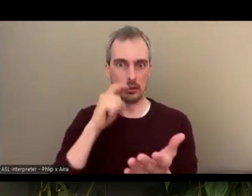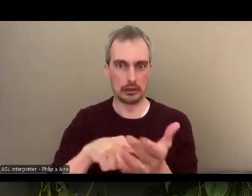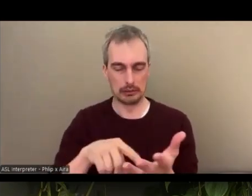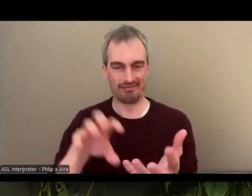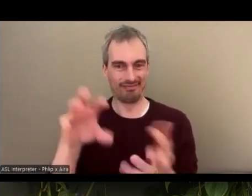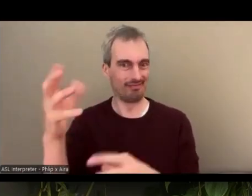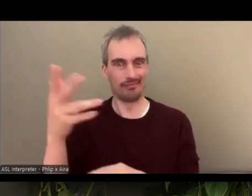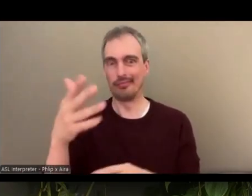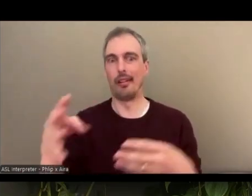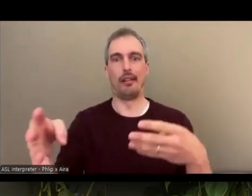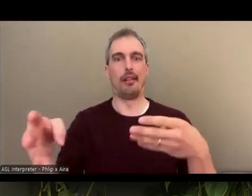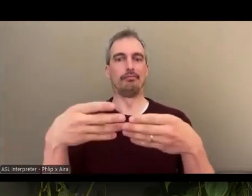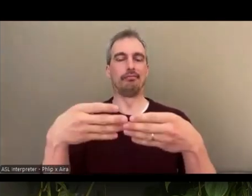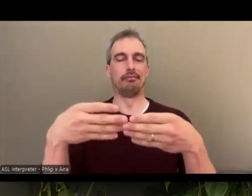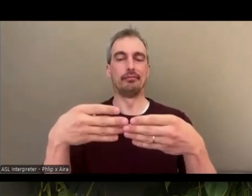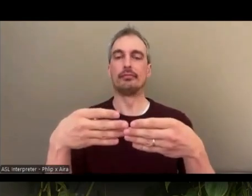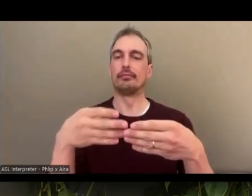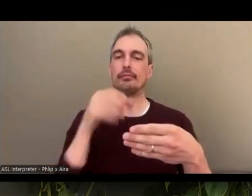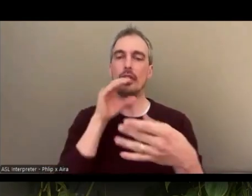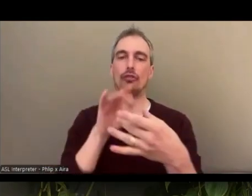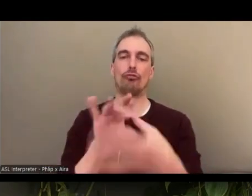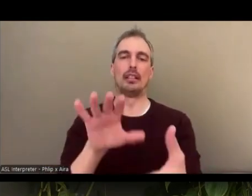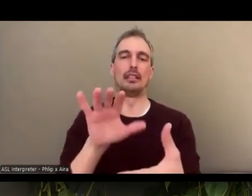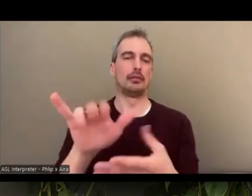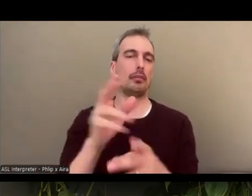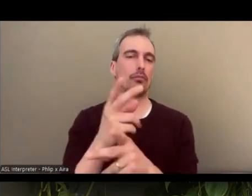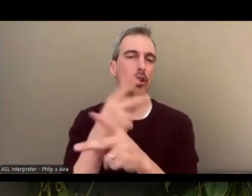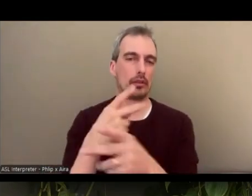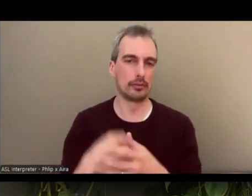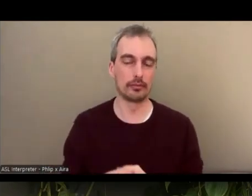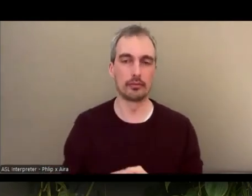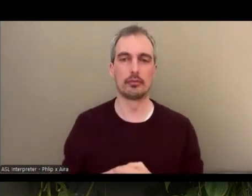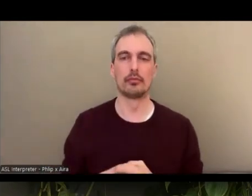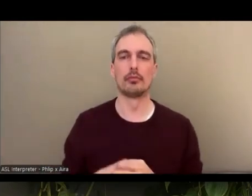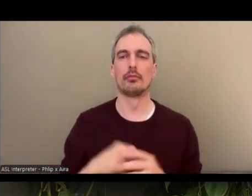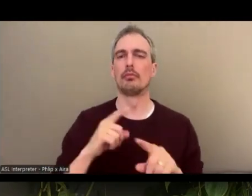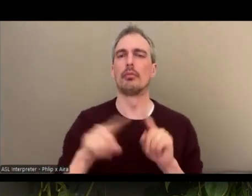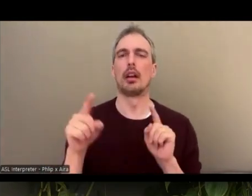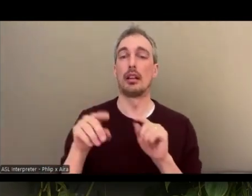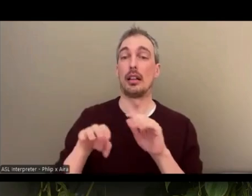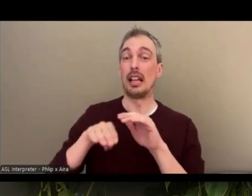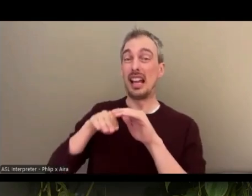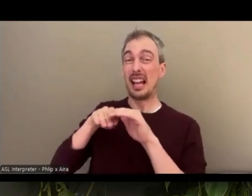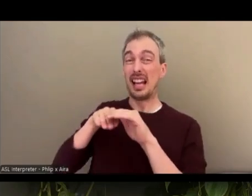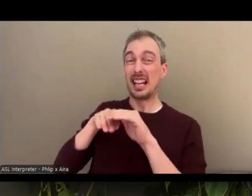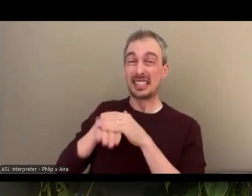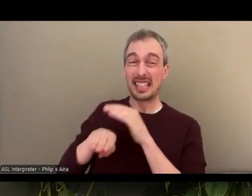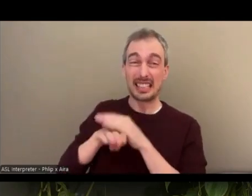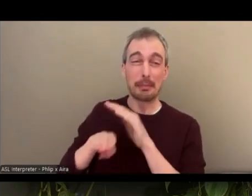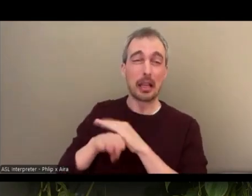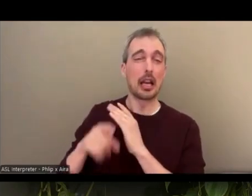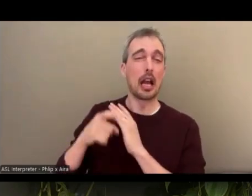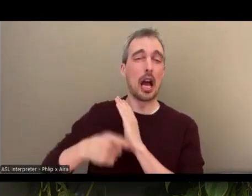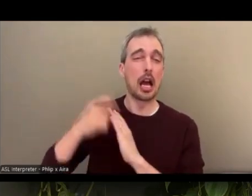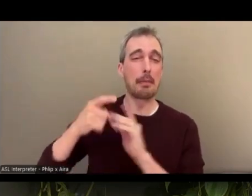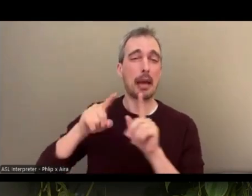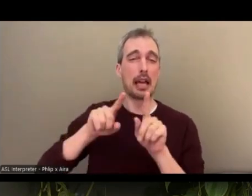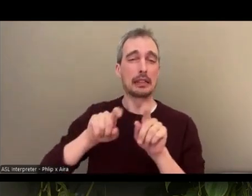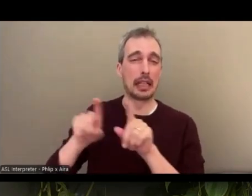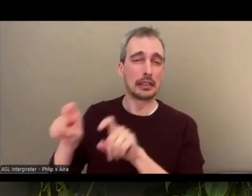And I don't know a single one that would fail a build due to an automated accessibility test not passing. Yet.